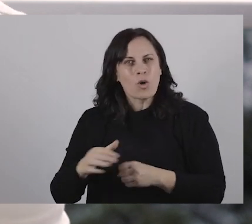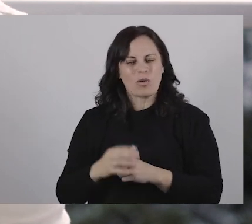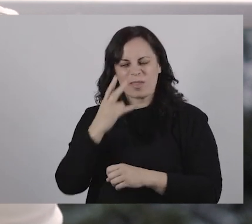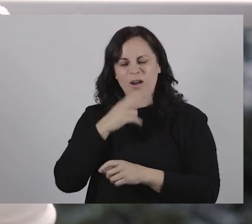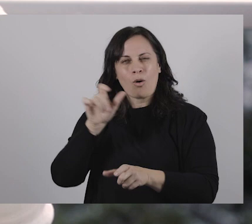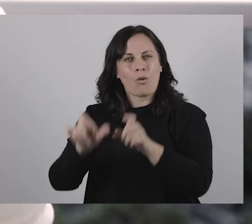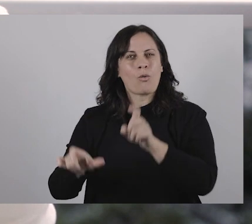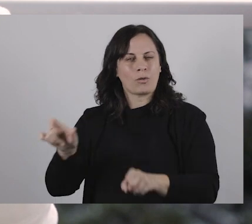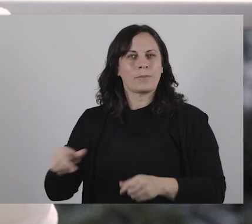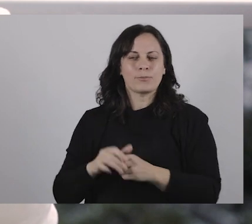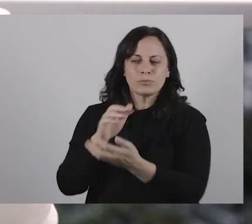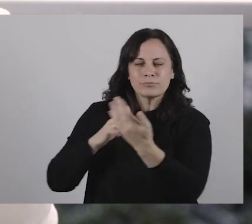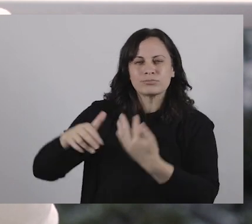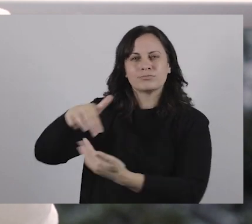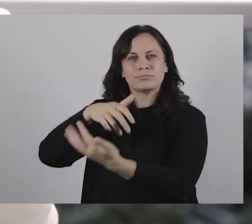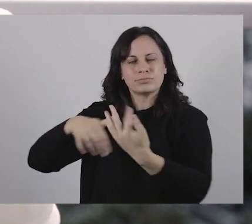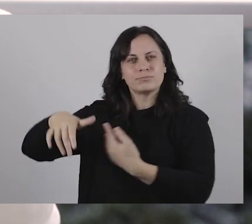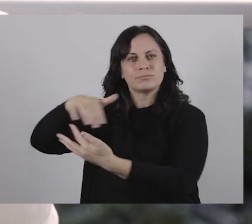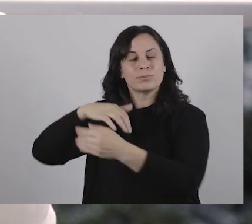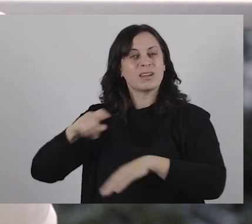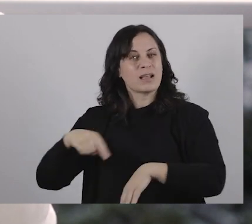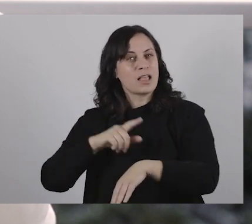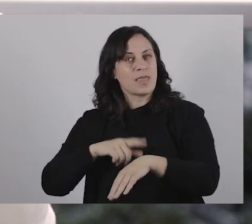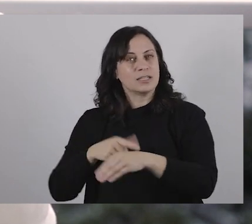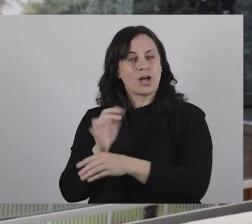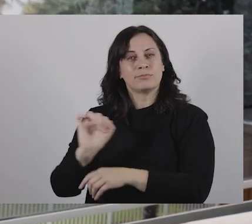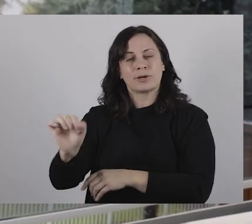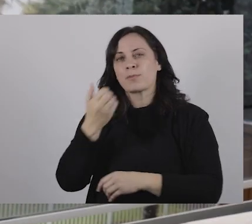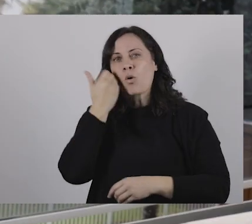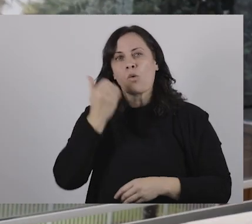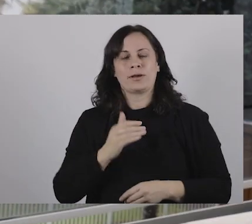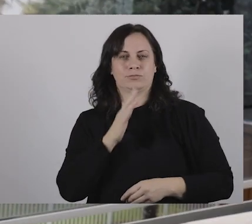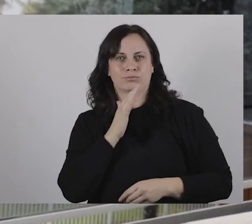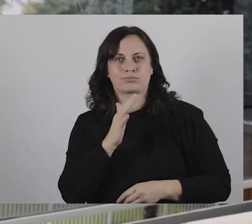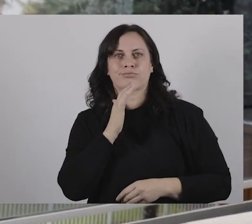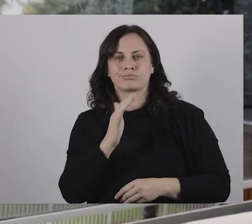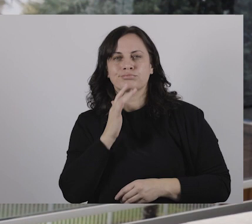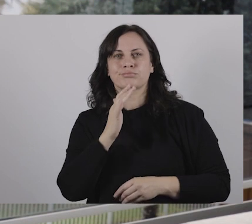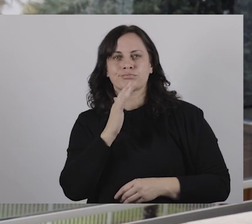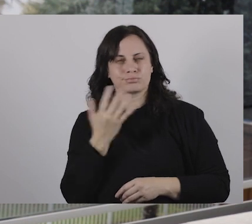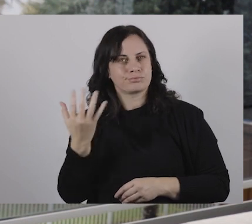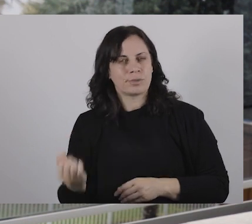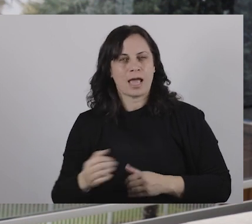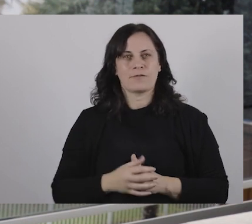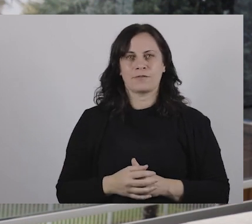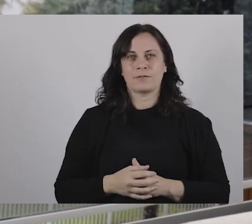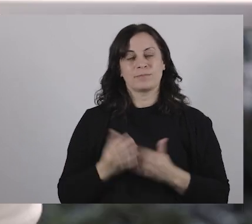That was a generation who spoke Māori. When they were together, they would only speak Māori.